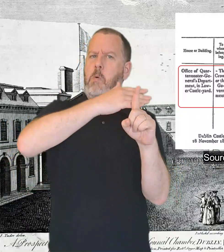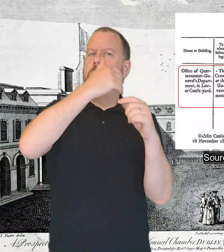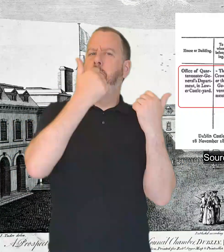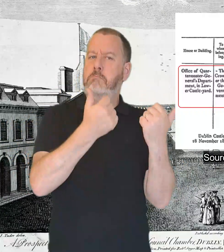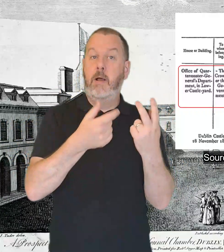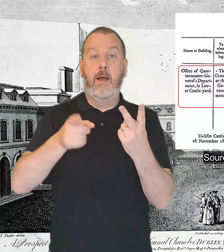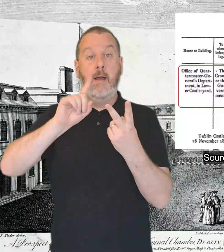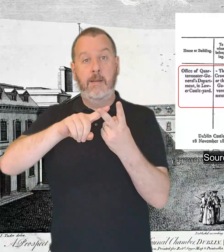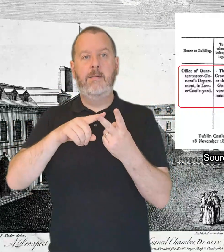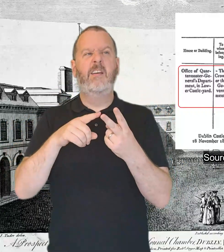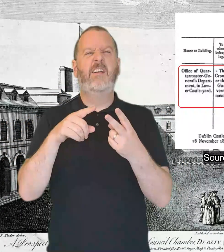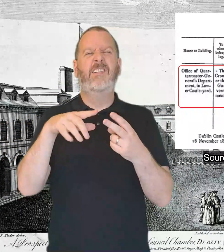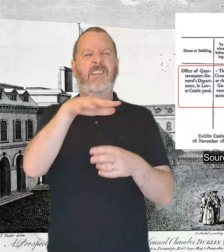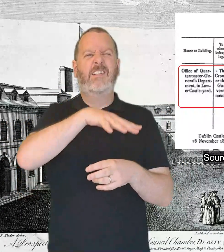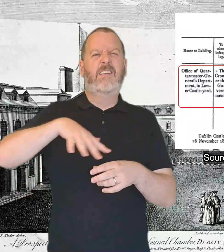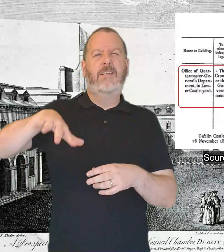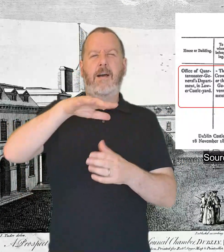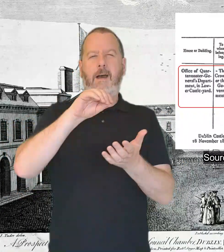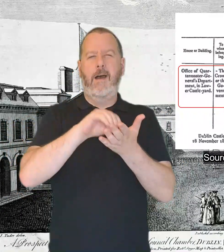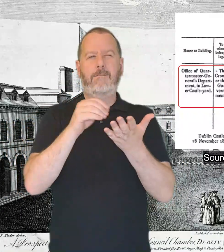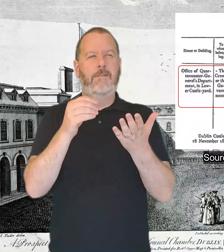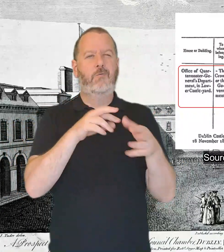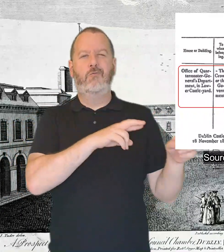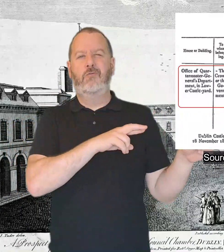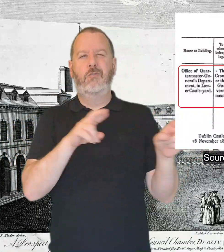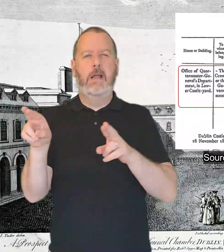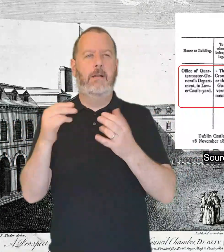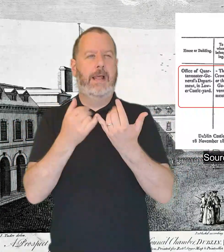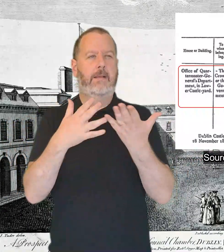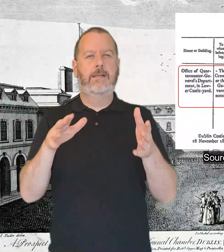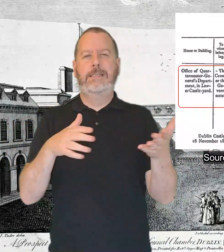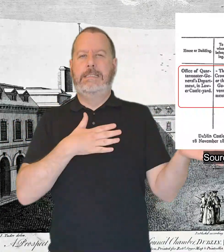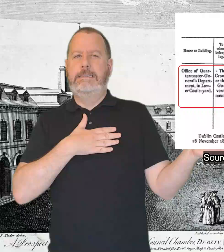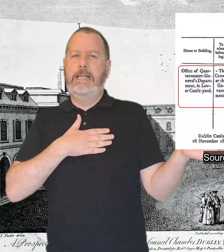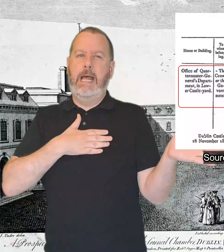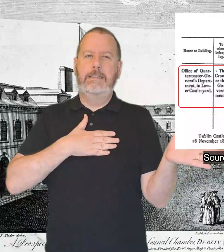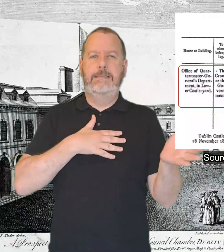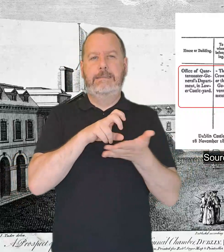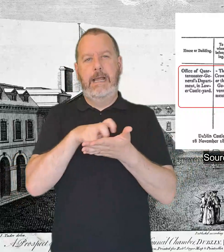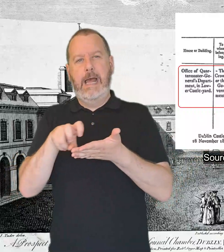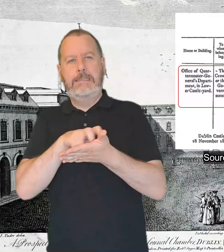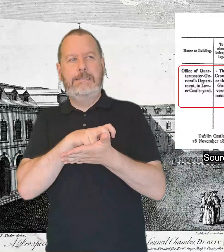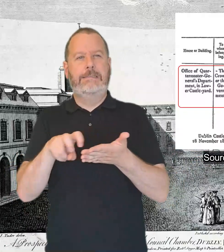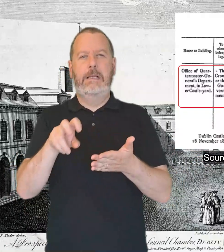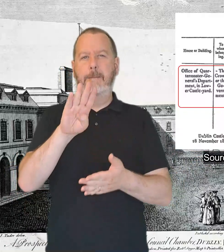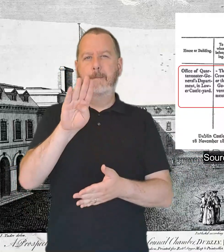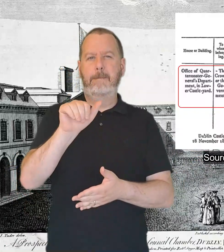he also attended dances and social events with other members of Dublin society,